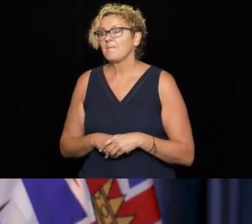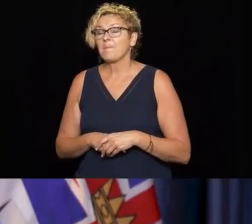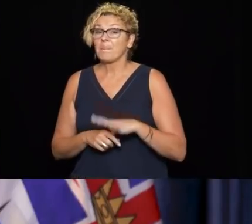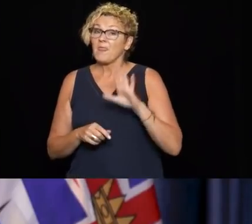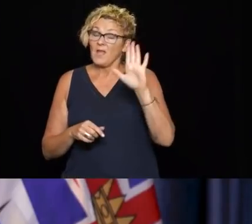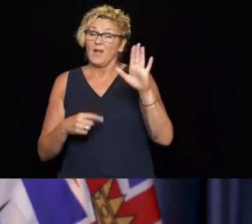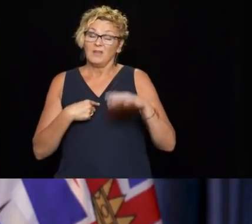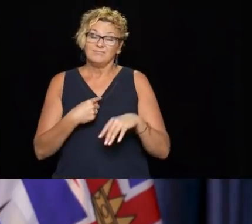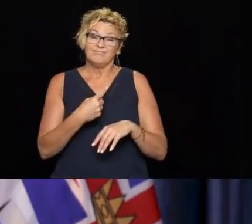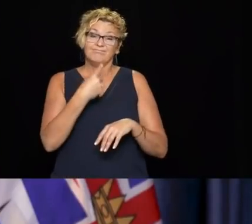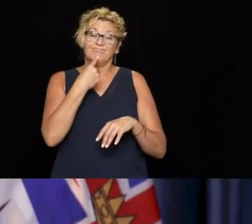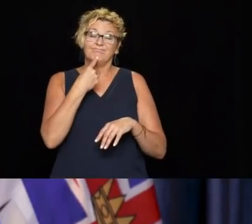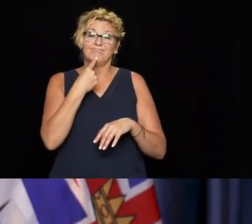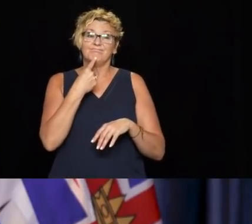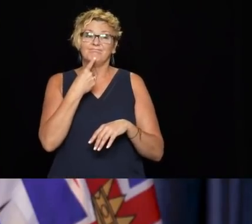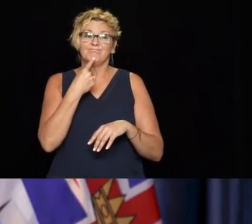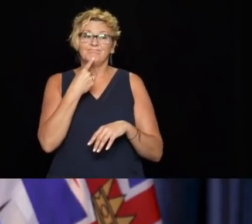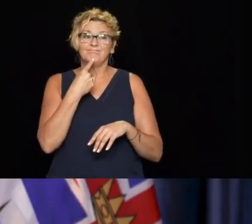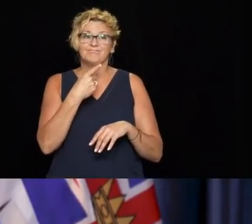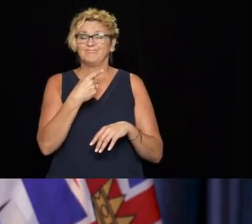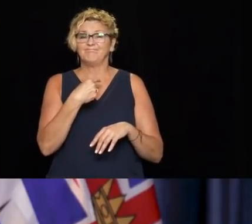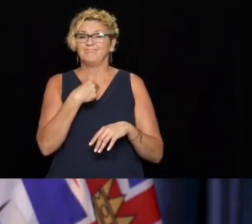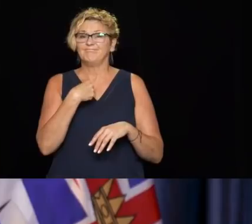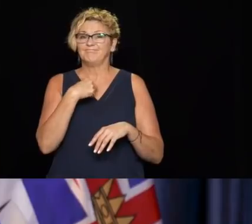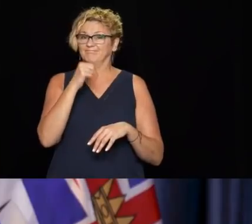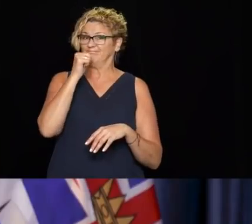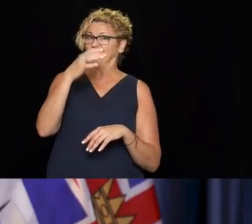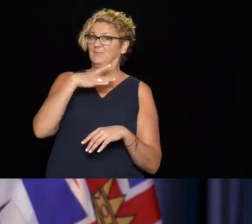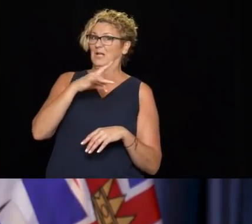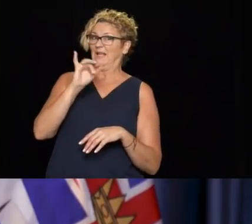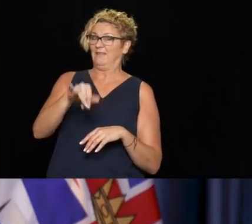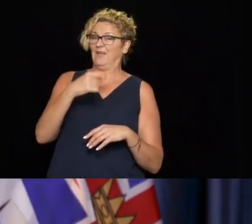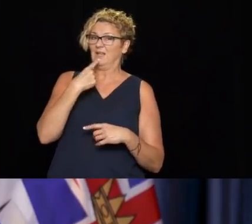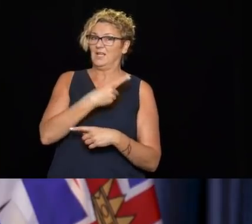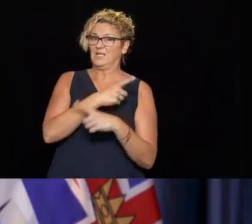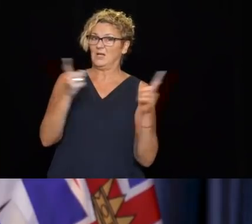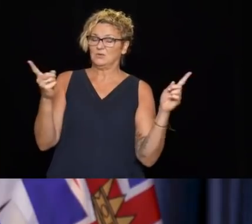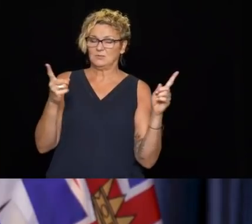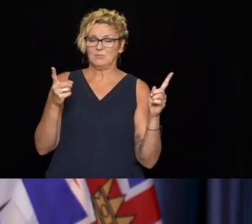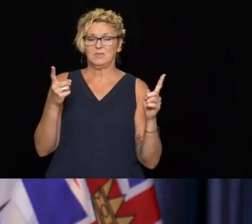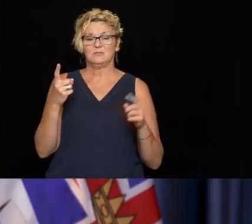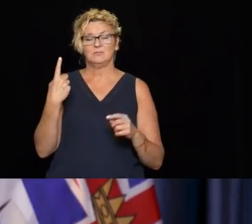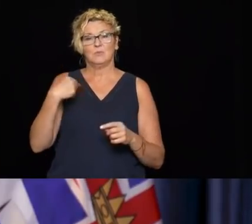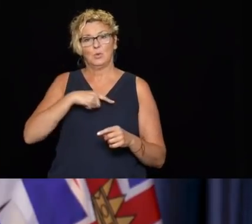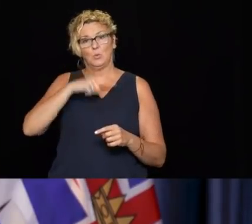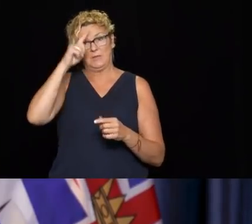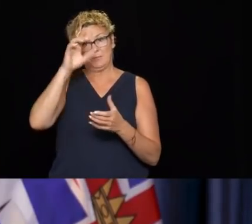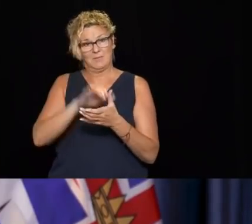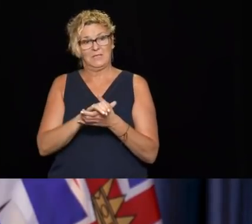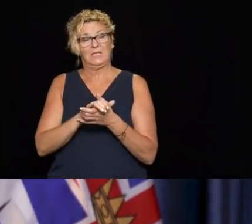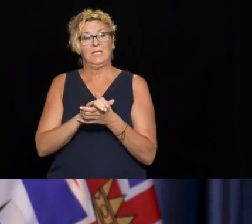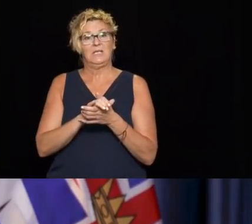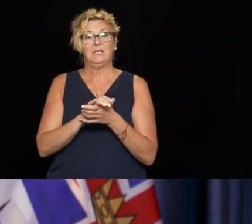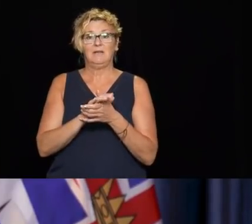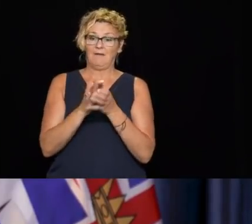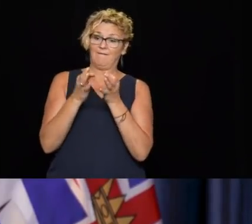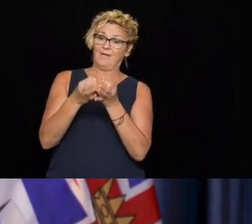from transport Canada, I have raised this with the Deputy Prime Minister as recently as a few hours ago we believe that our marine highway is